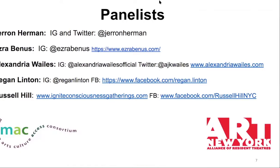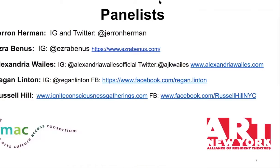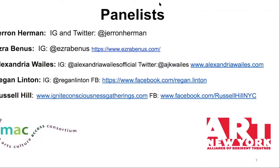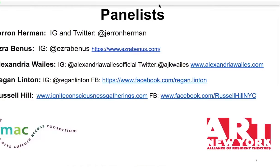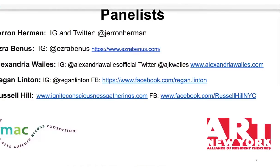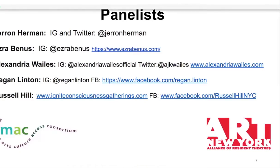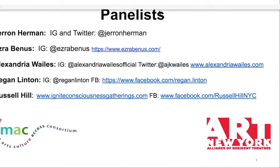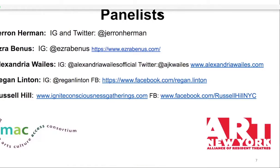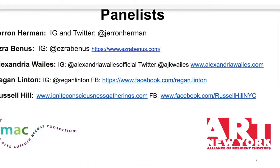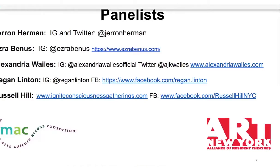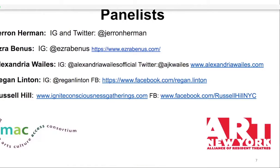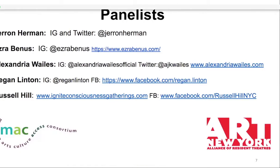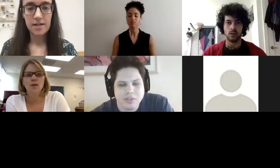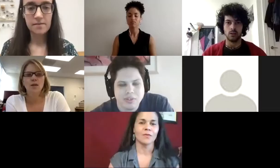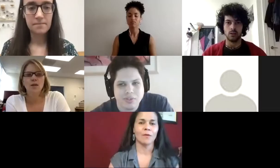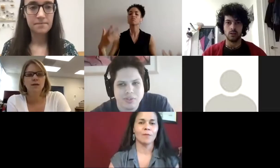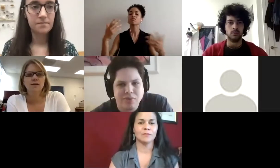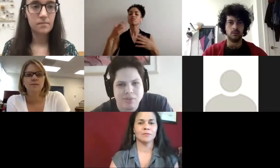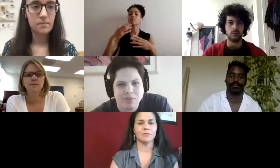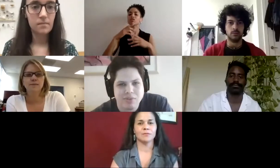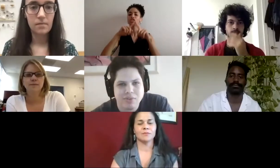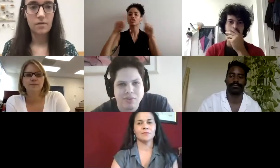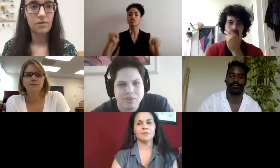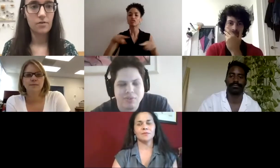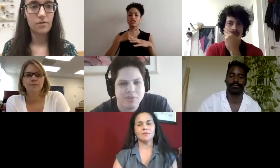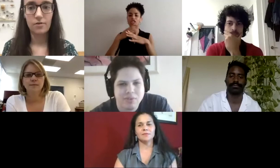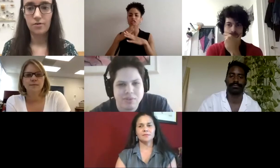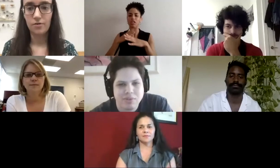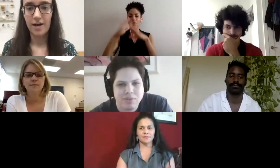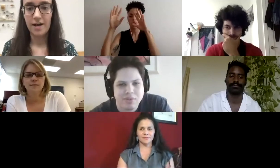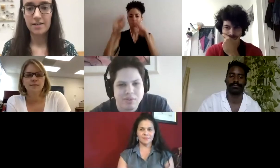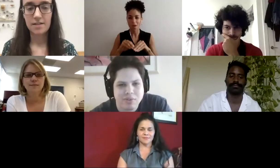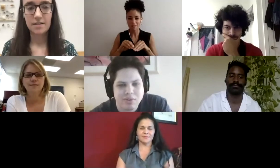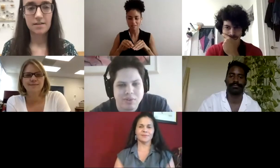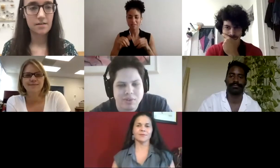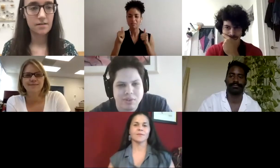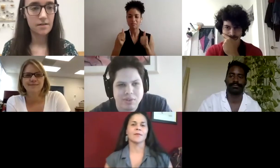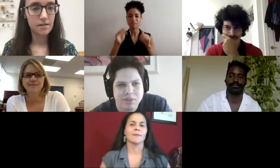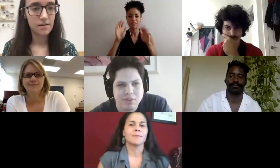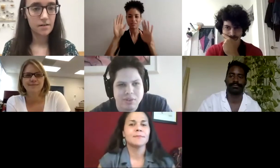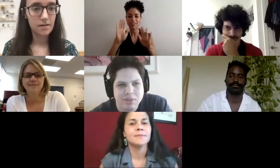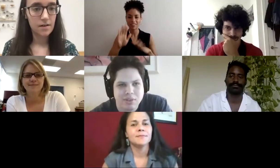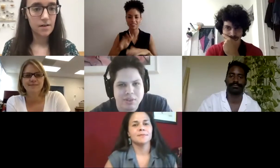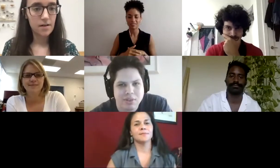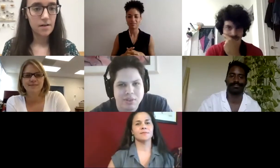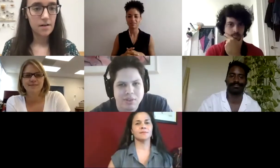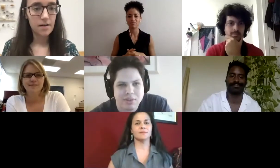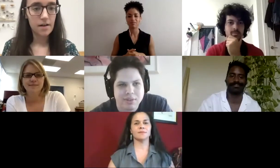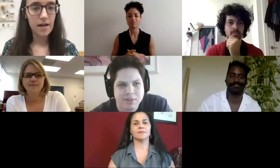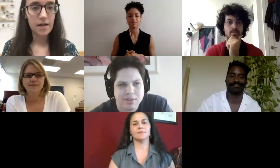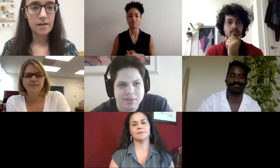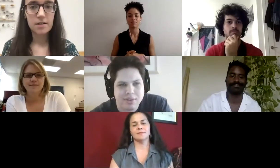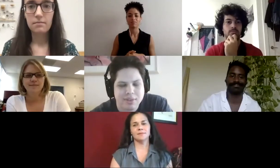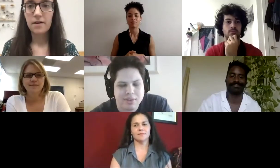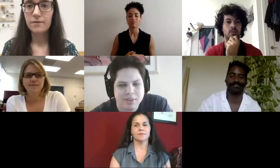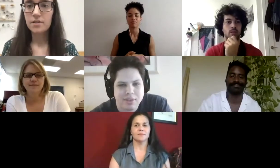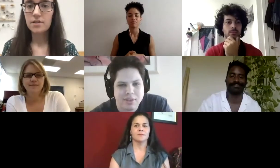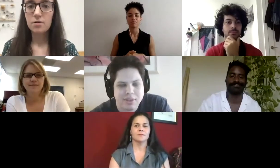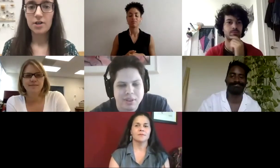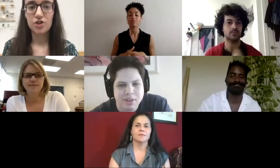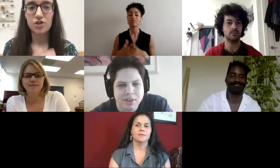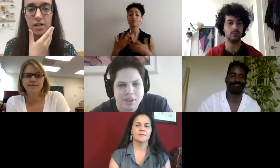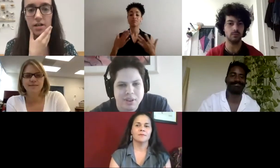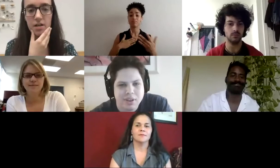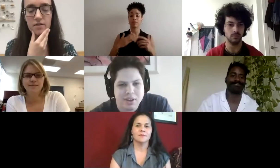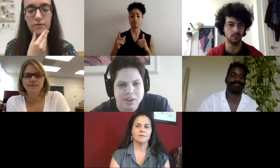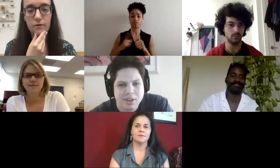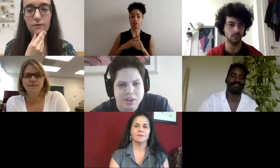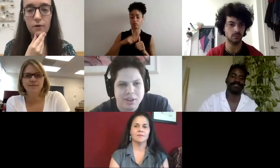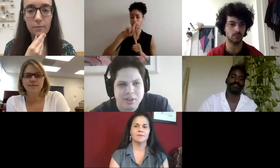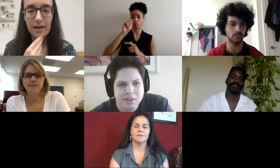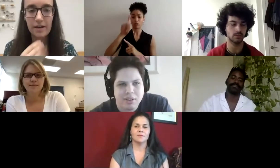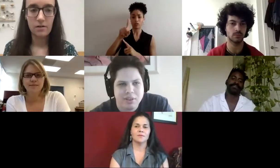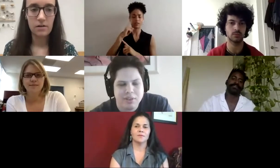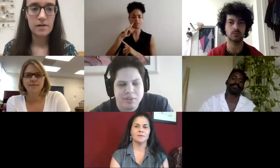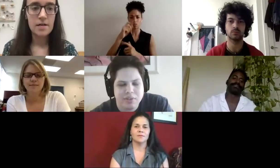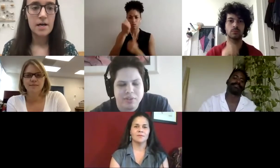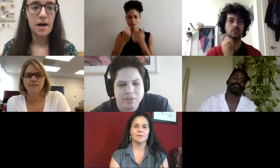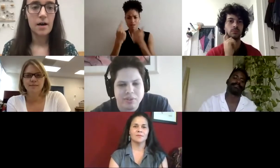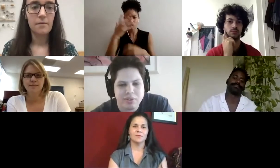can stop the screen share. great and my first question is for the full panel, and,